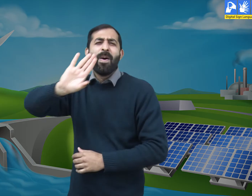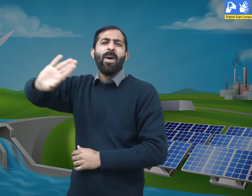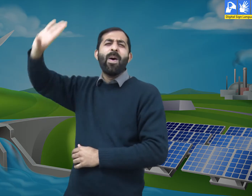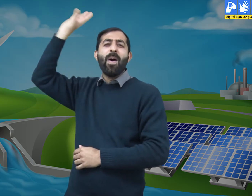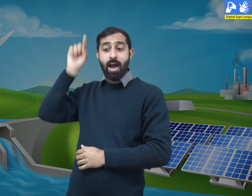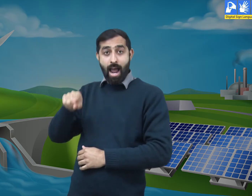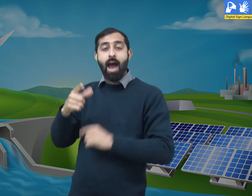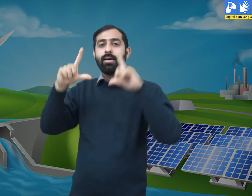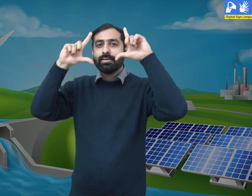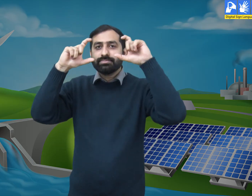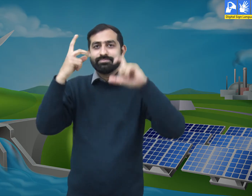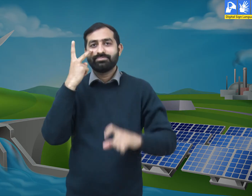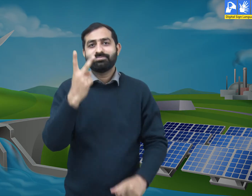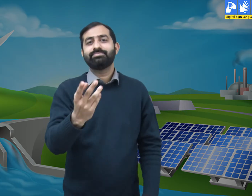Do you remember? Look at the pictures.